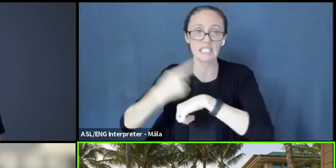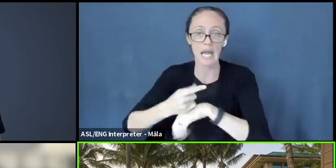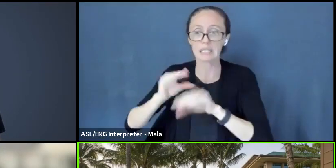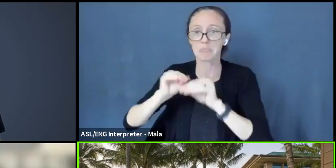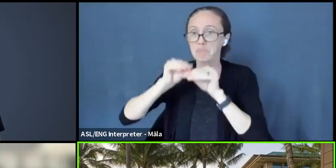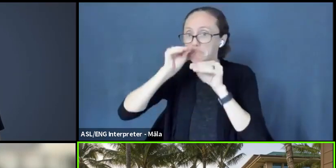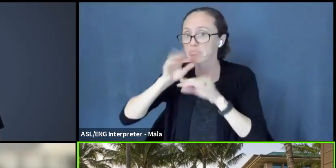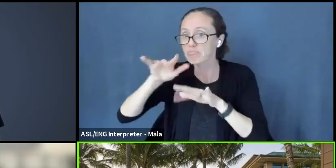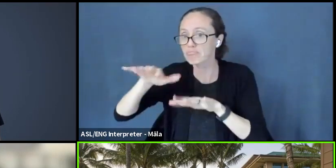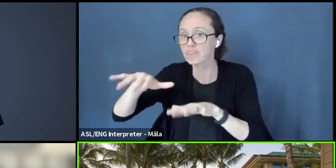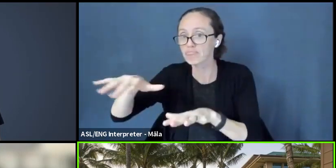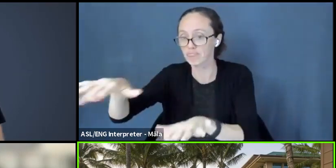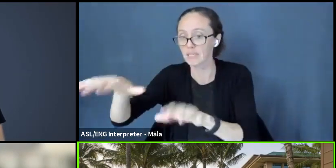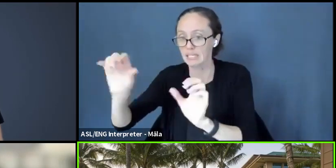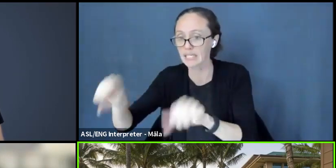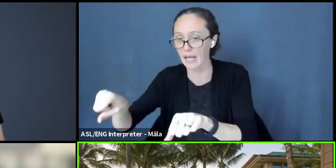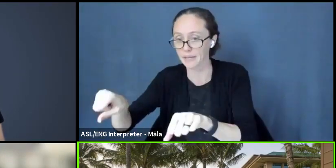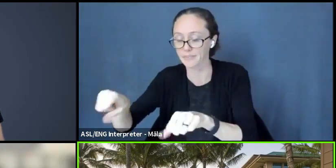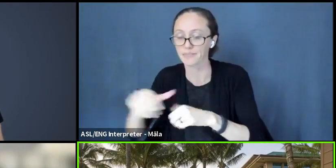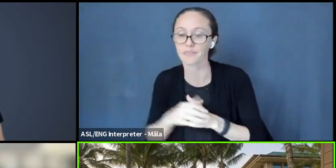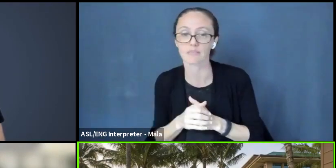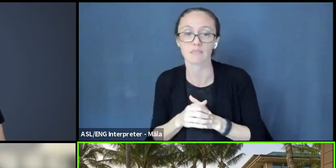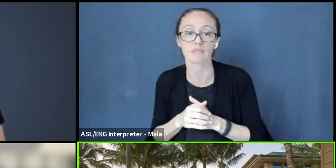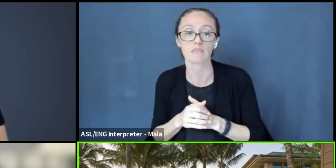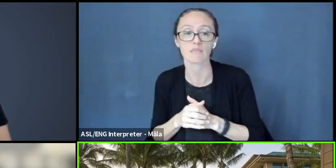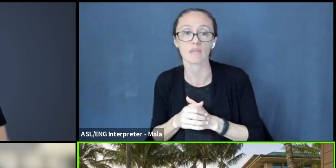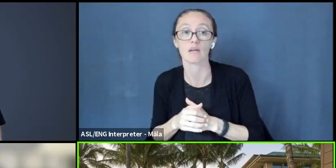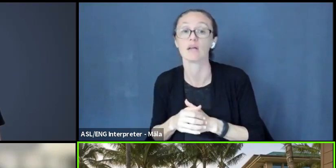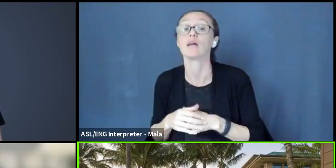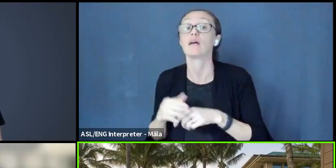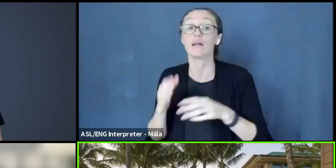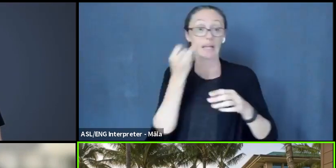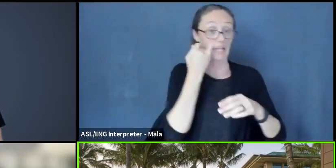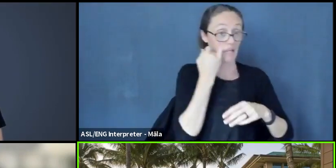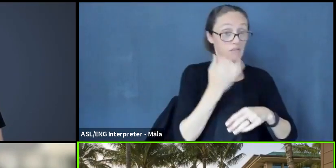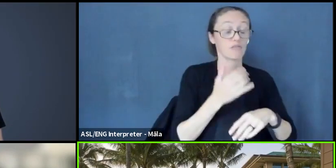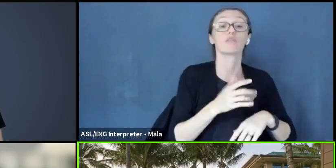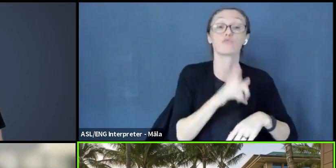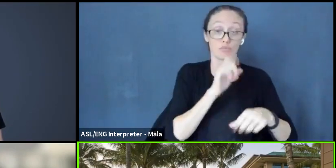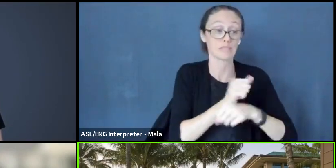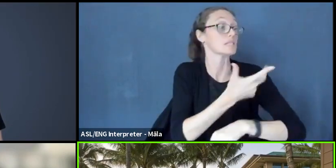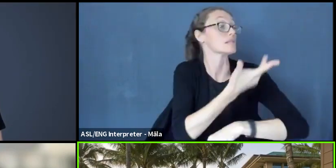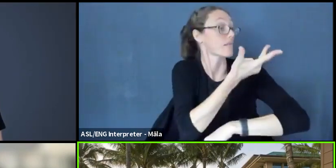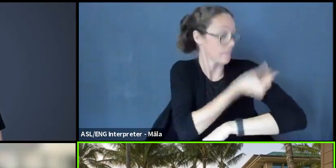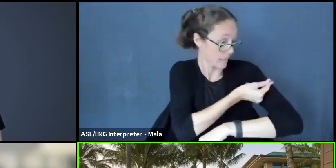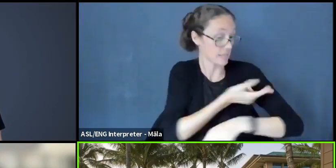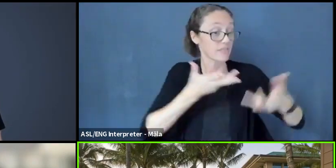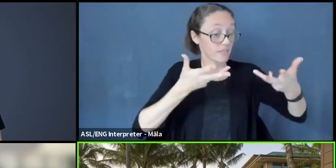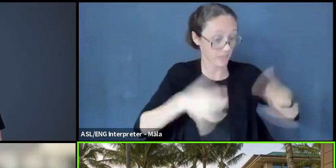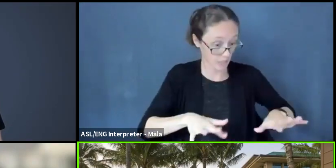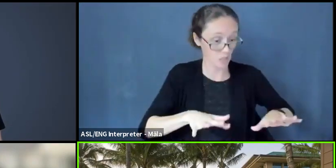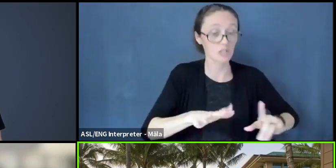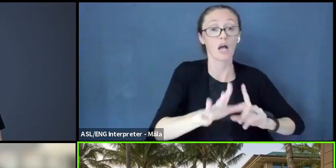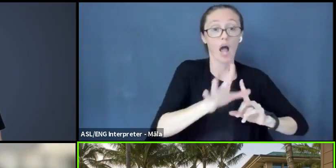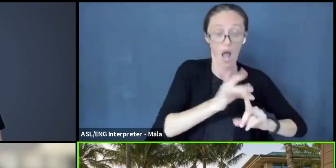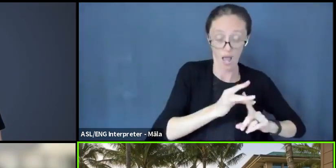Whereas with the fully vaccinated person, if they catch Delta, yes, in first five, six